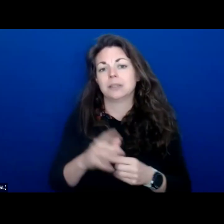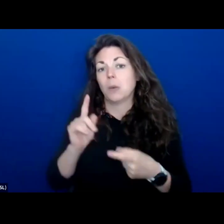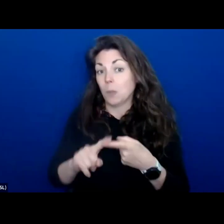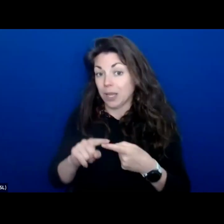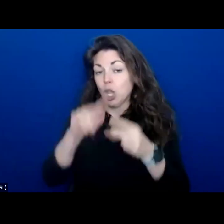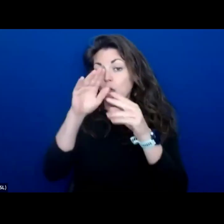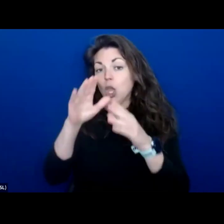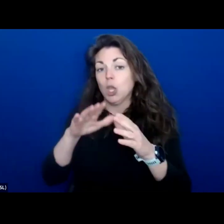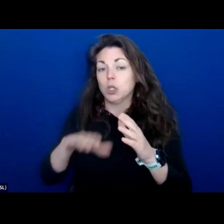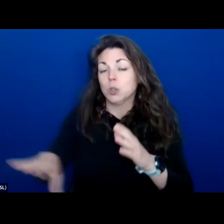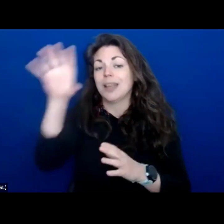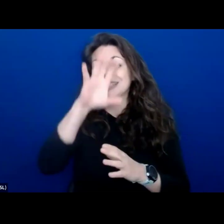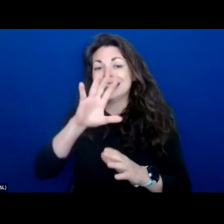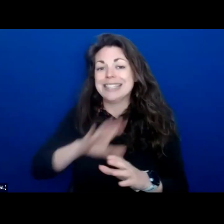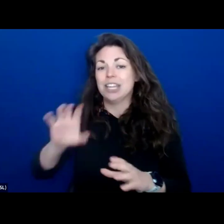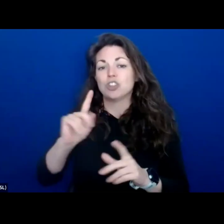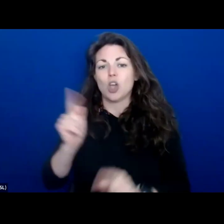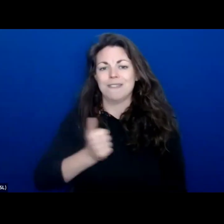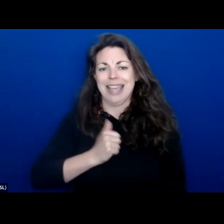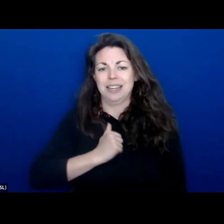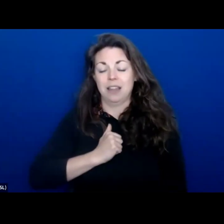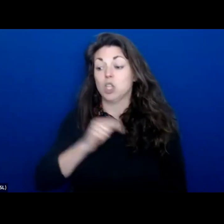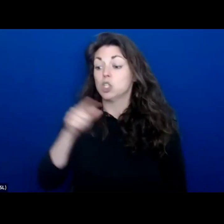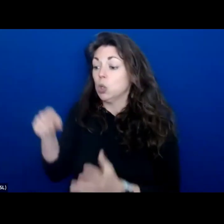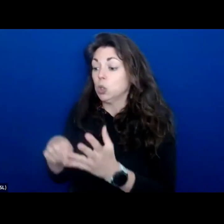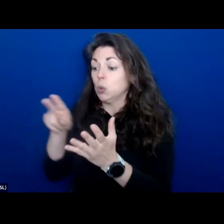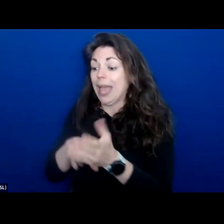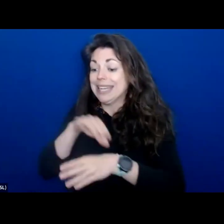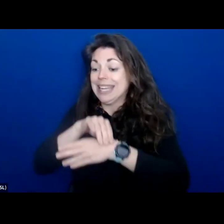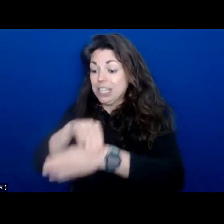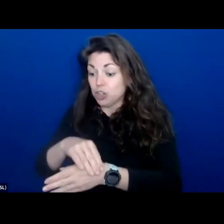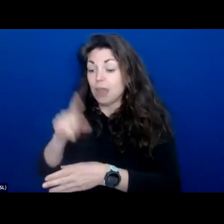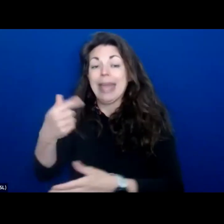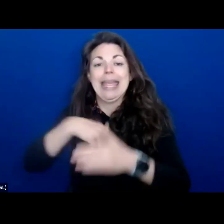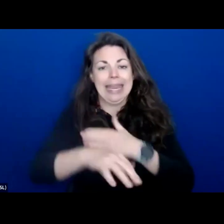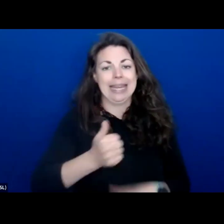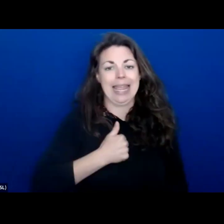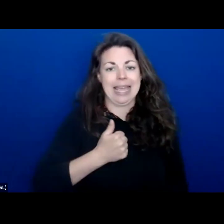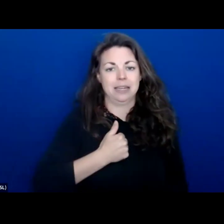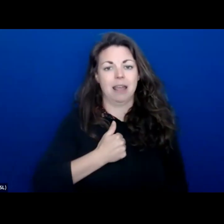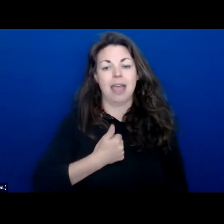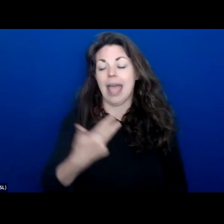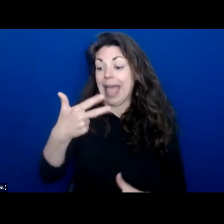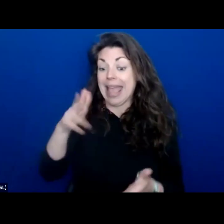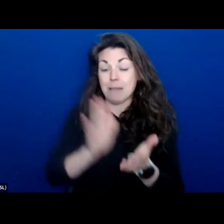So this is a UN internship. It was eight months long and it was specifically geared towards